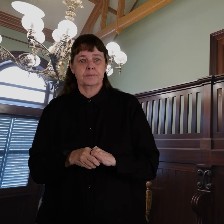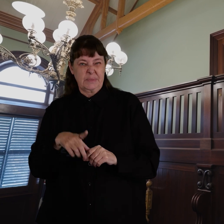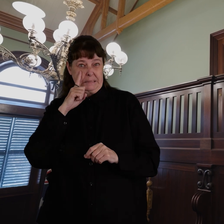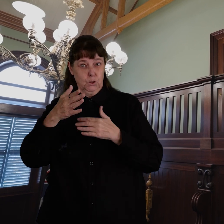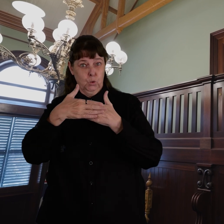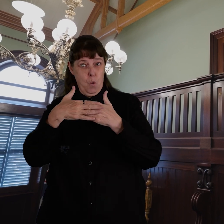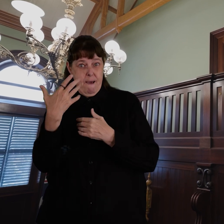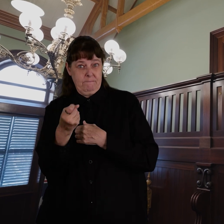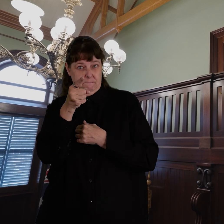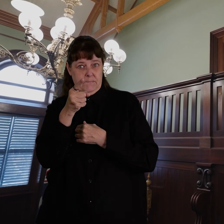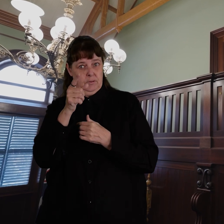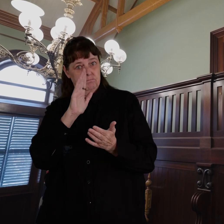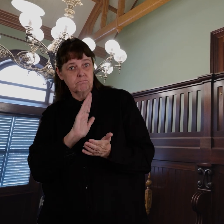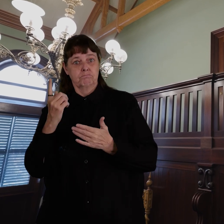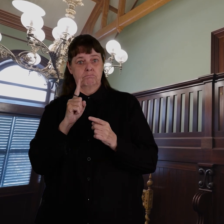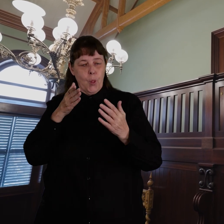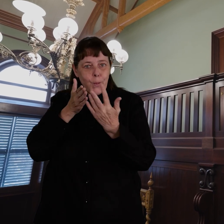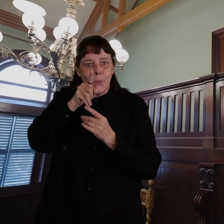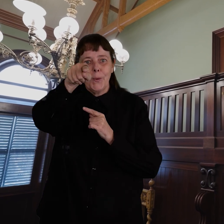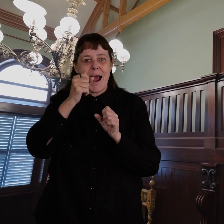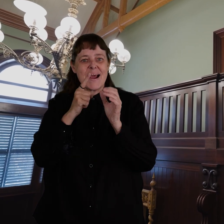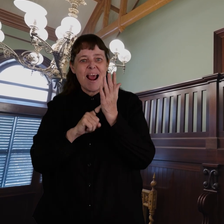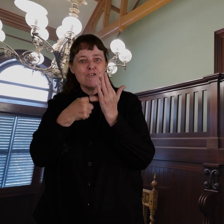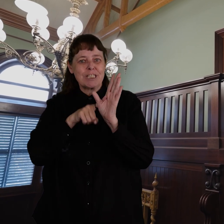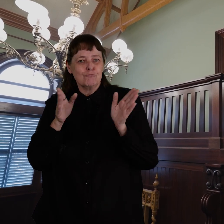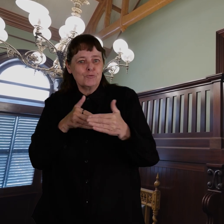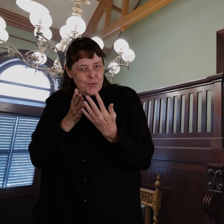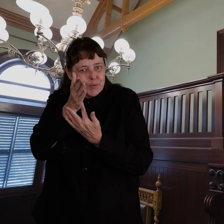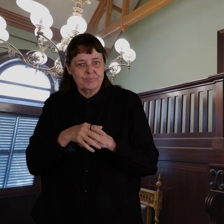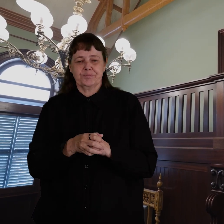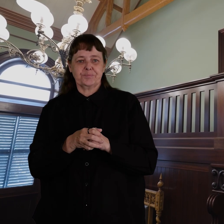have originally gained entry into that gallery. But after all of the renovations, that door